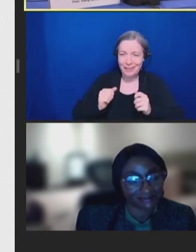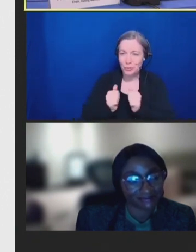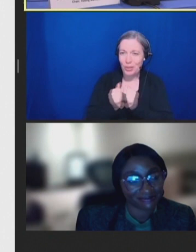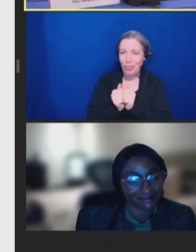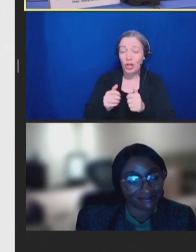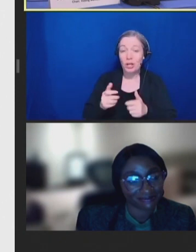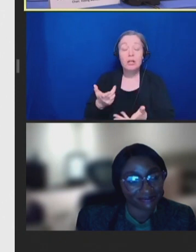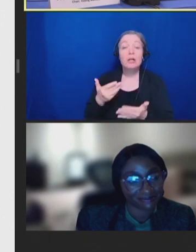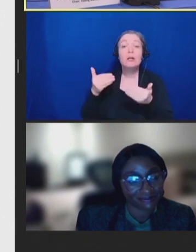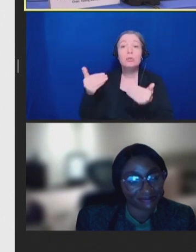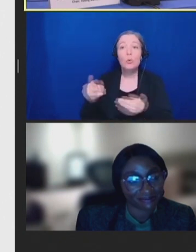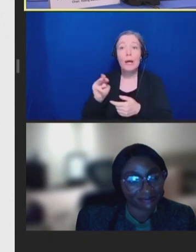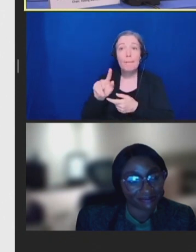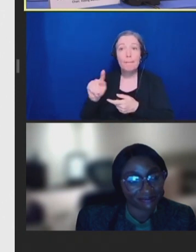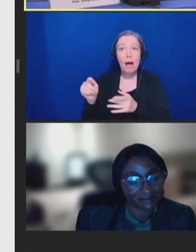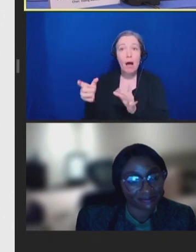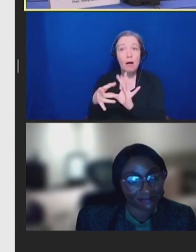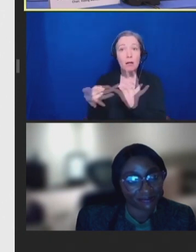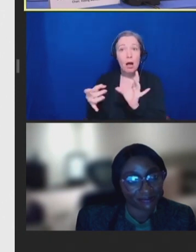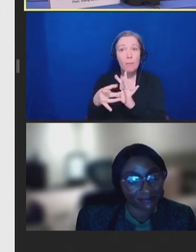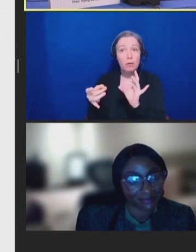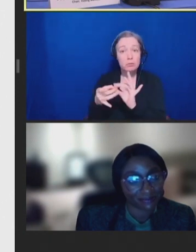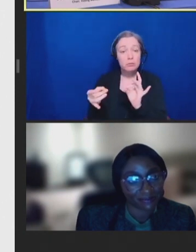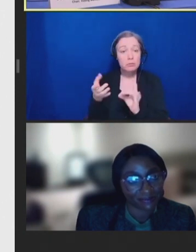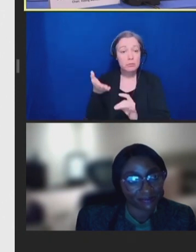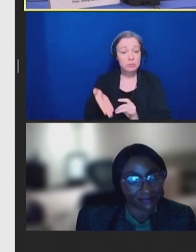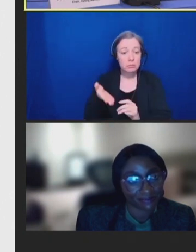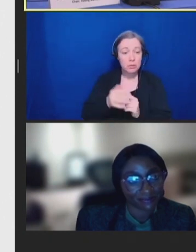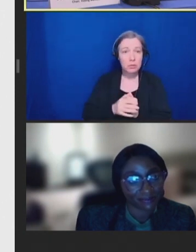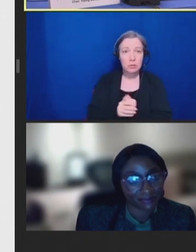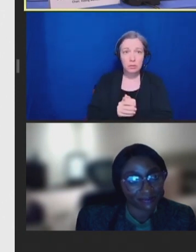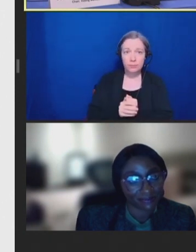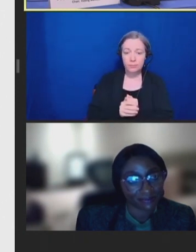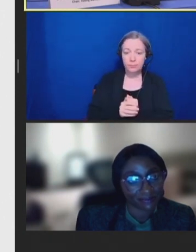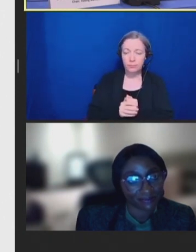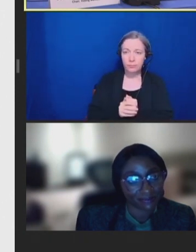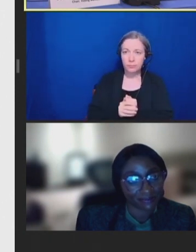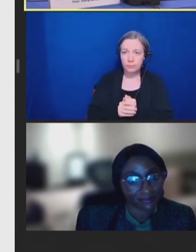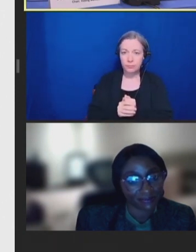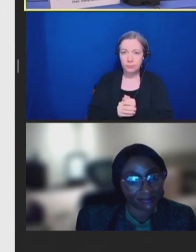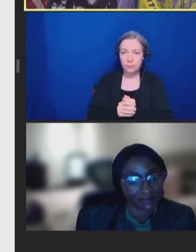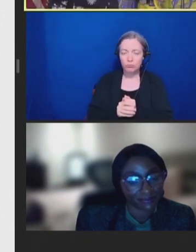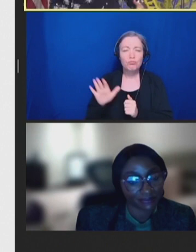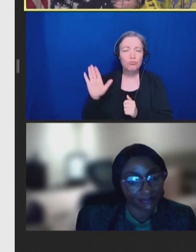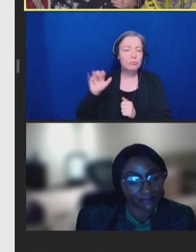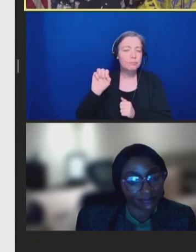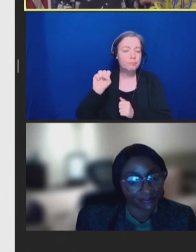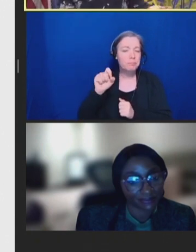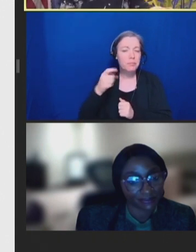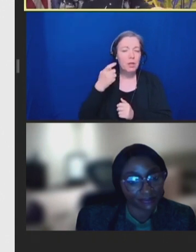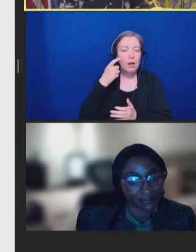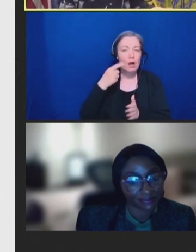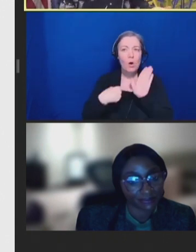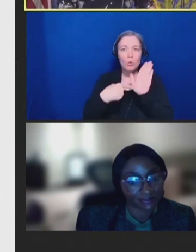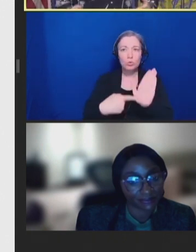Matthew Bobo: Yeah. So, I just wanted to show that NACCHO is really trying to help